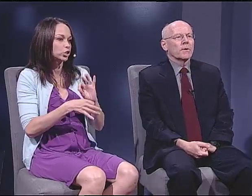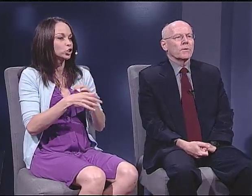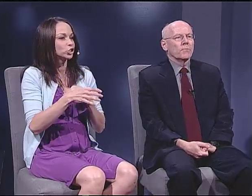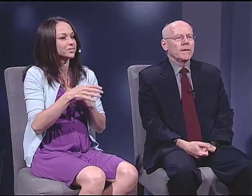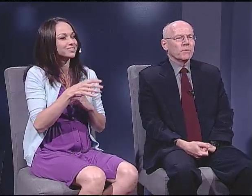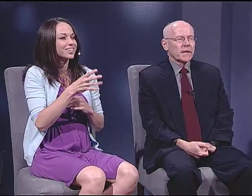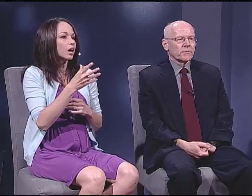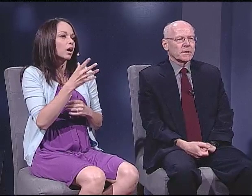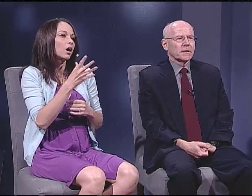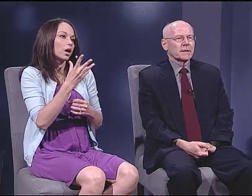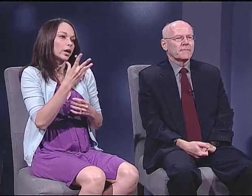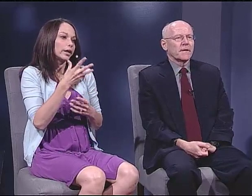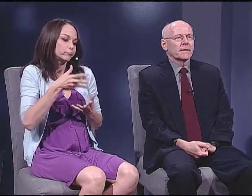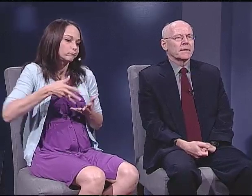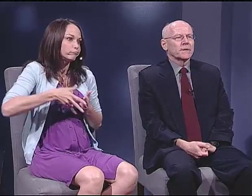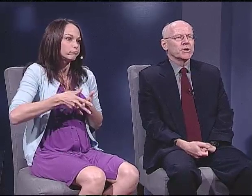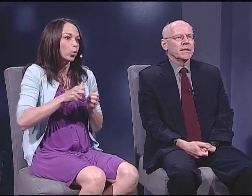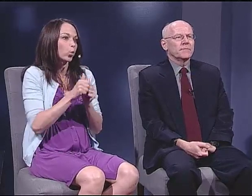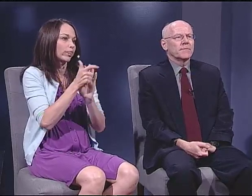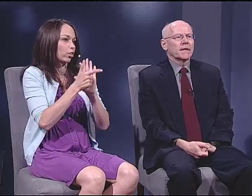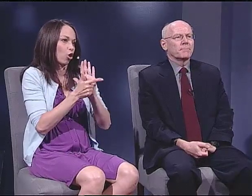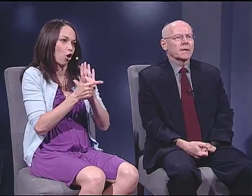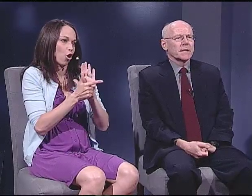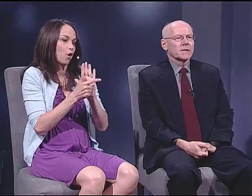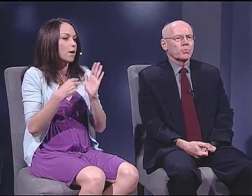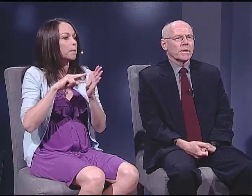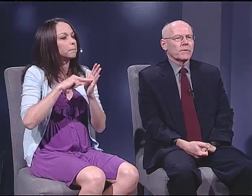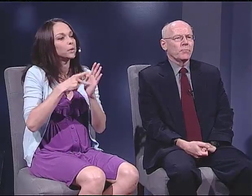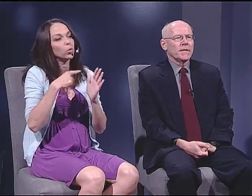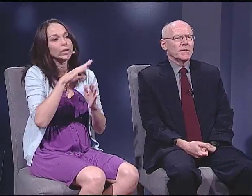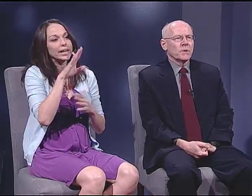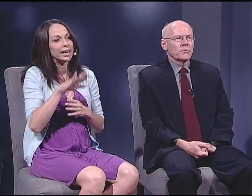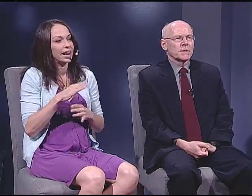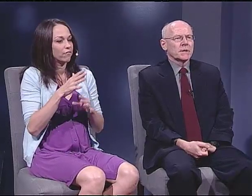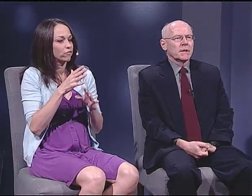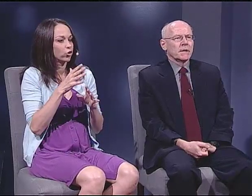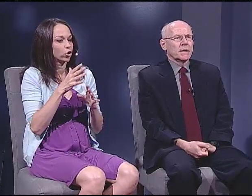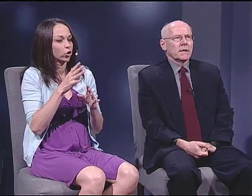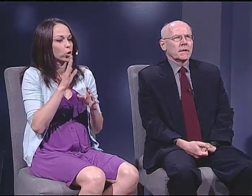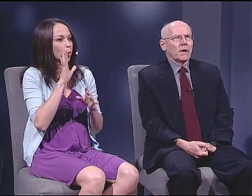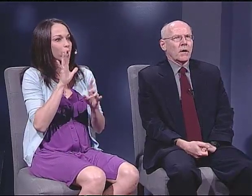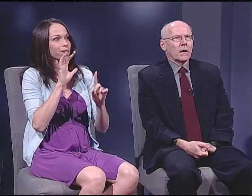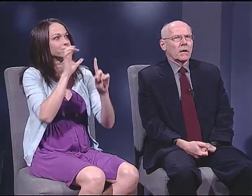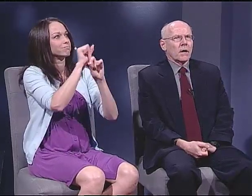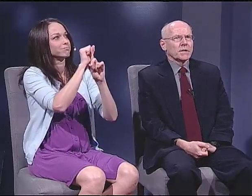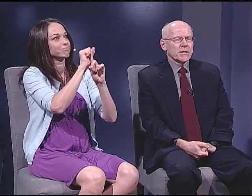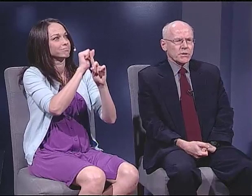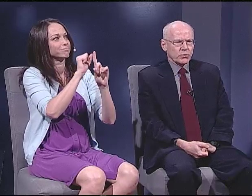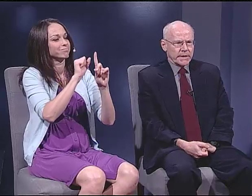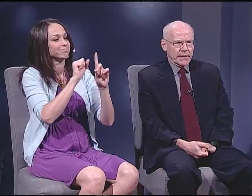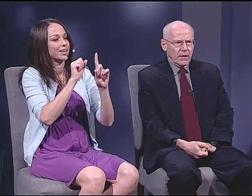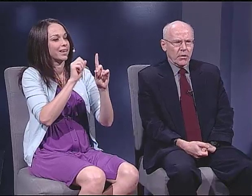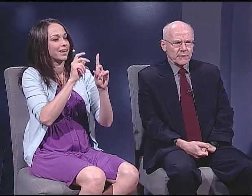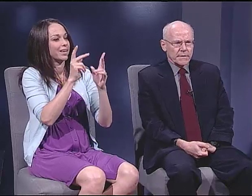We will never achieve a place where we don't disagree, all of us.